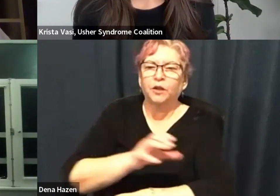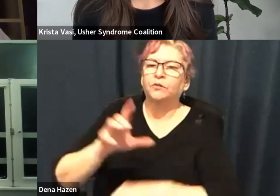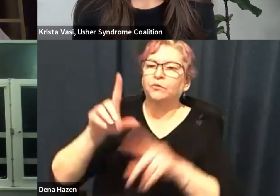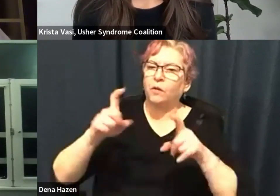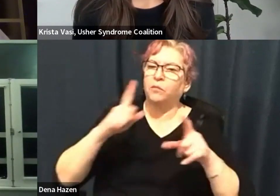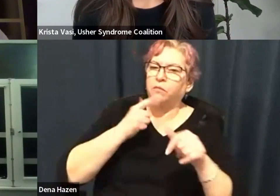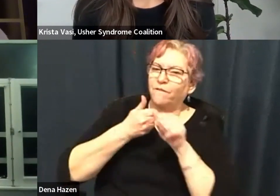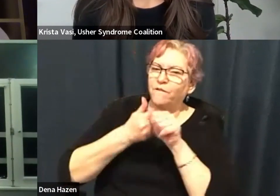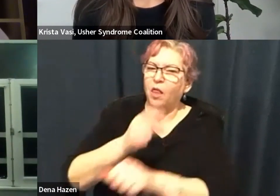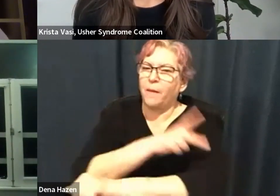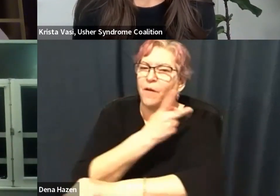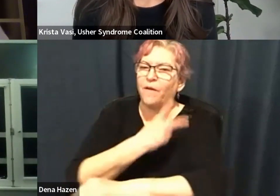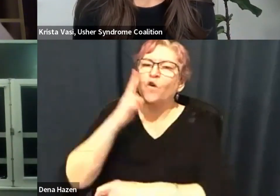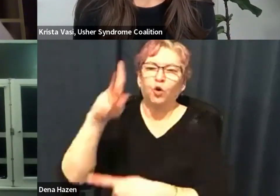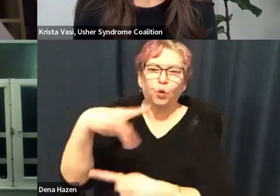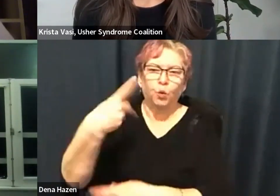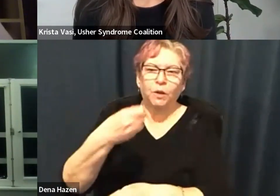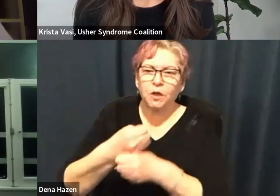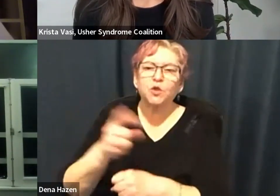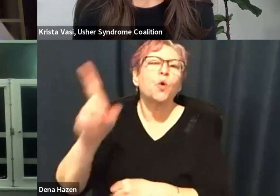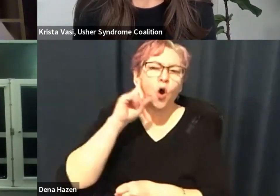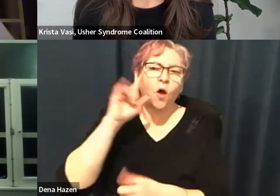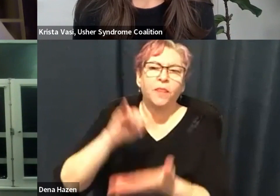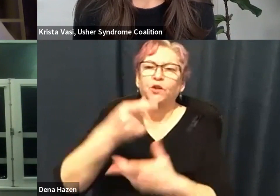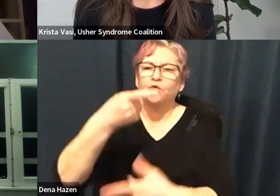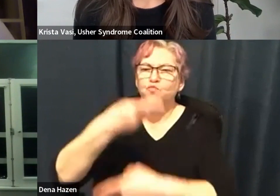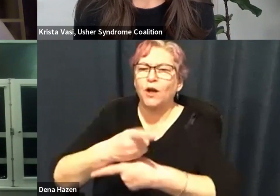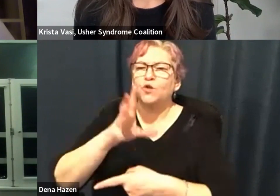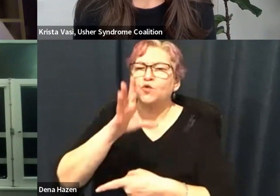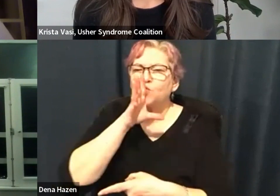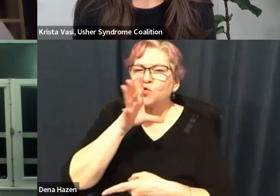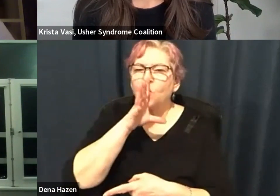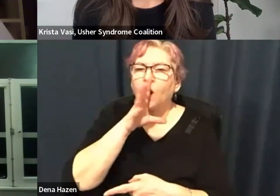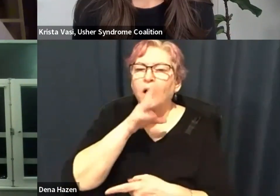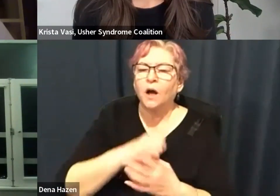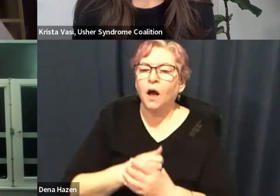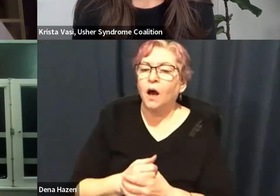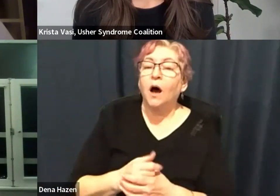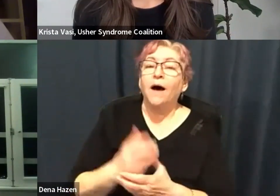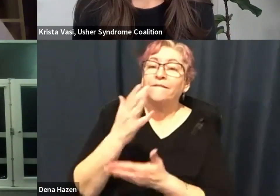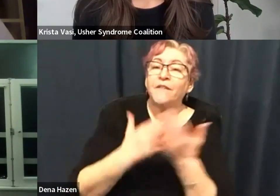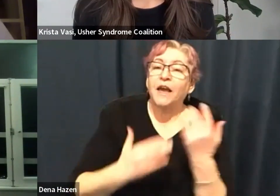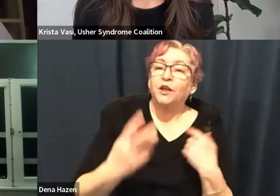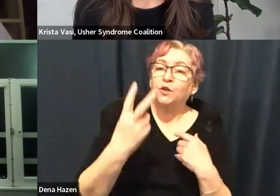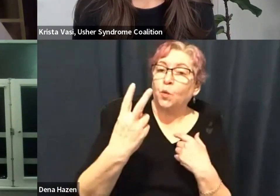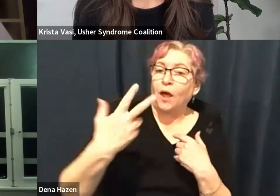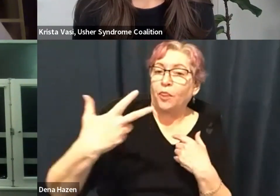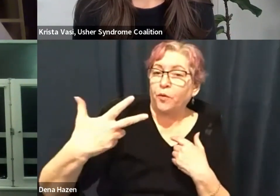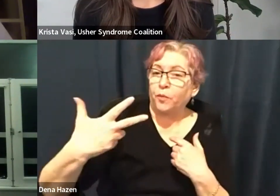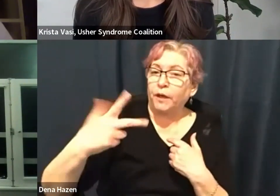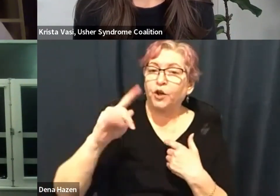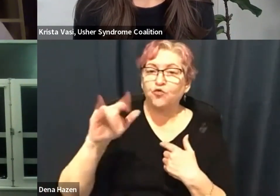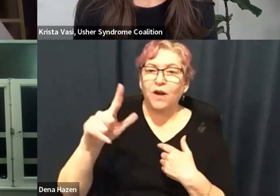So you heard correctly. The phase 2/3 trials that just started,